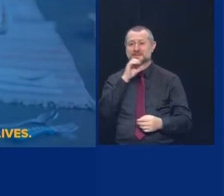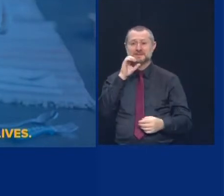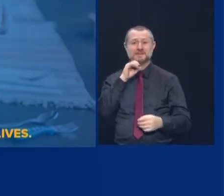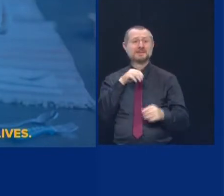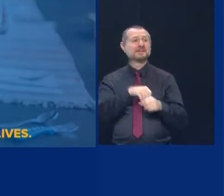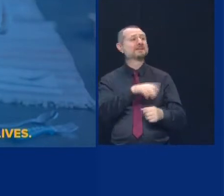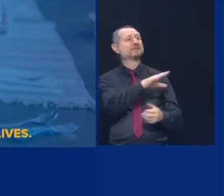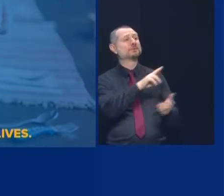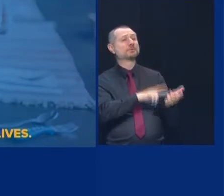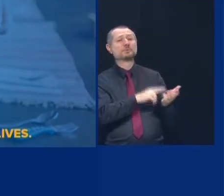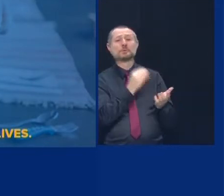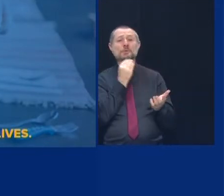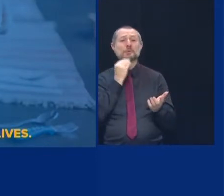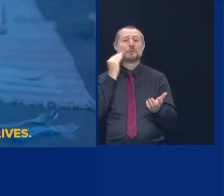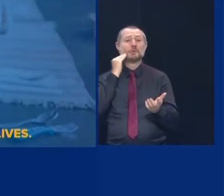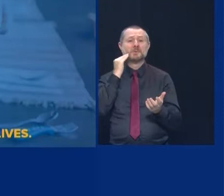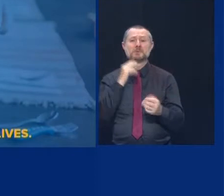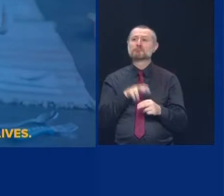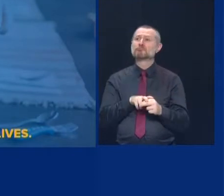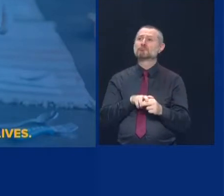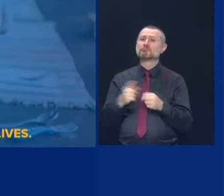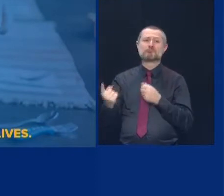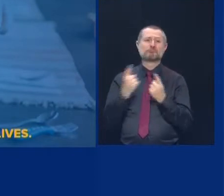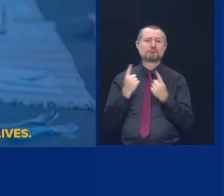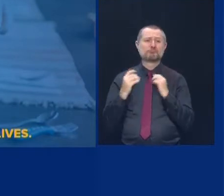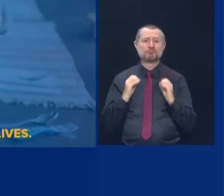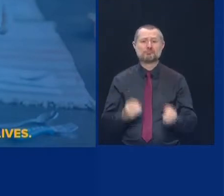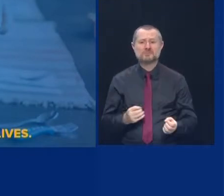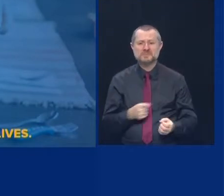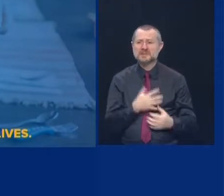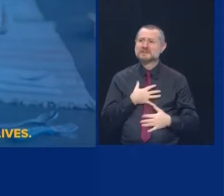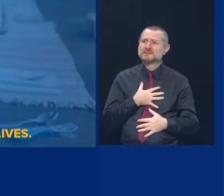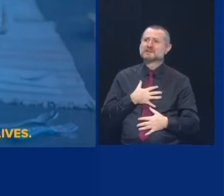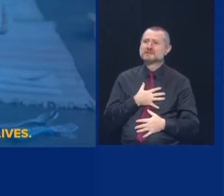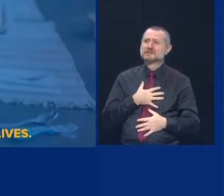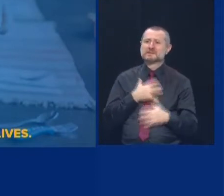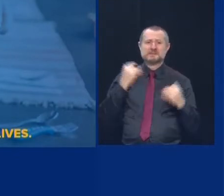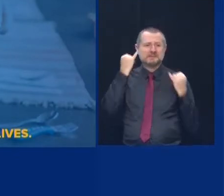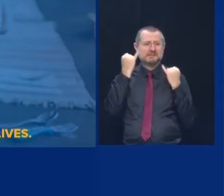CITIZENS WHO HAD THE WORST YEAR, WHO COULDN'T SEE THEIR FAMILY, WHO WERE IN NURSING HOMES WITH